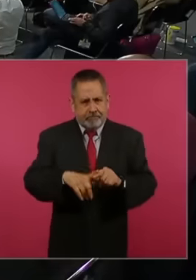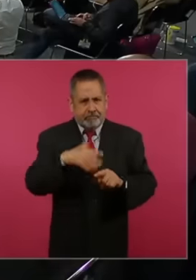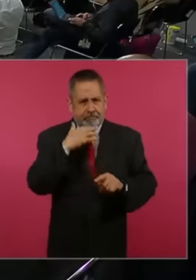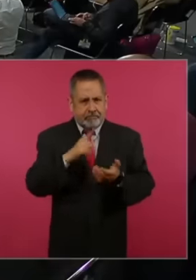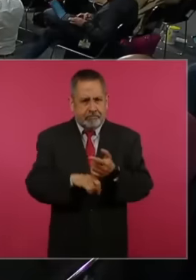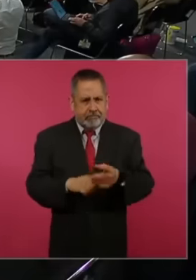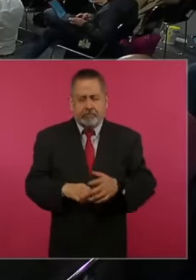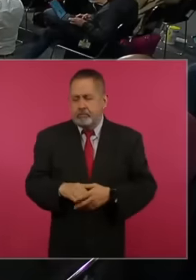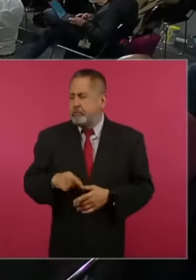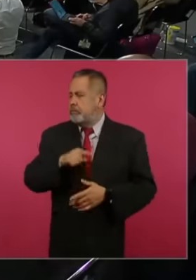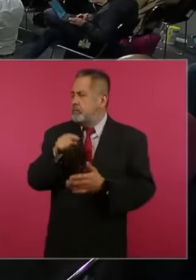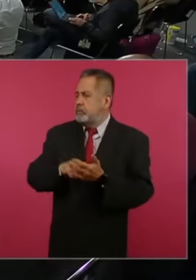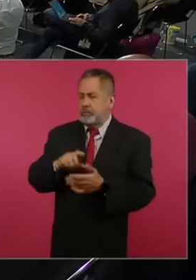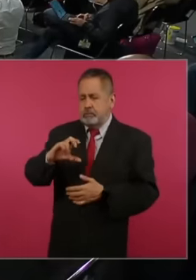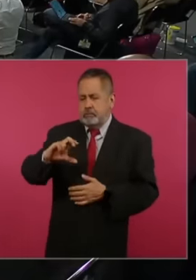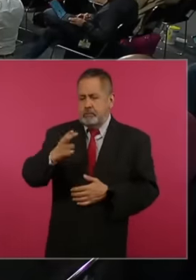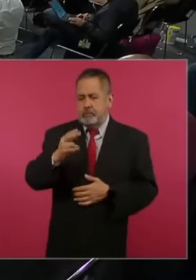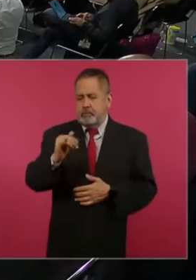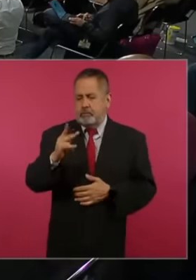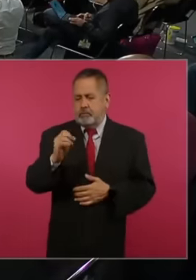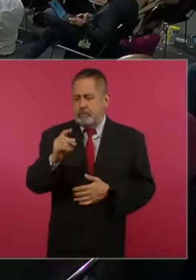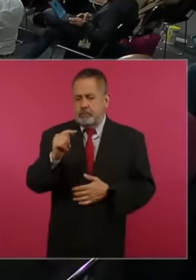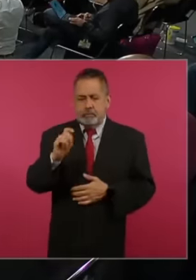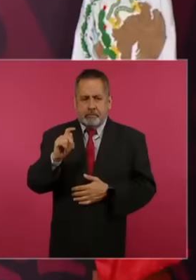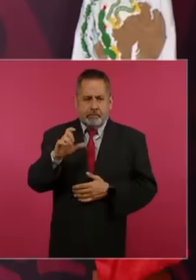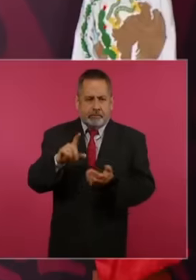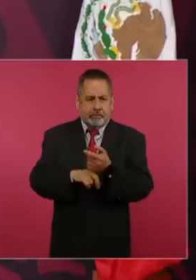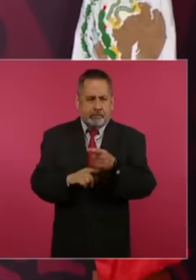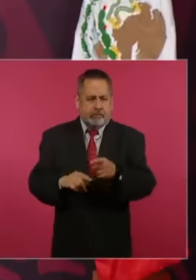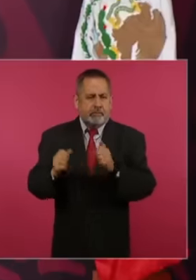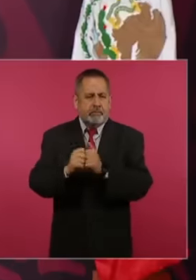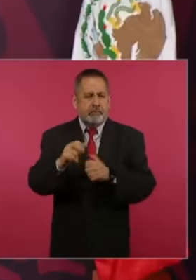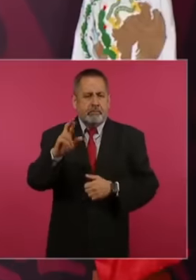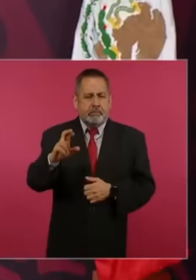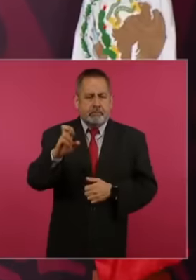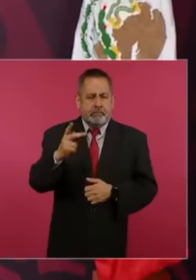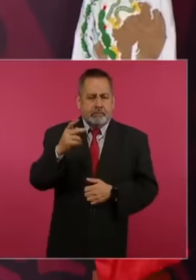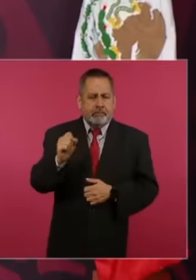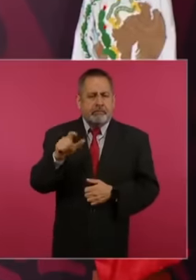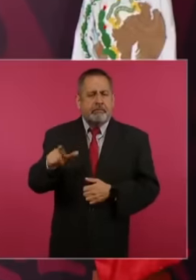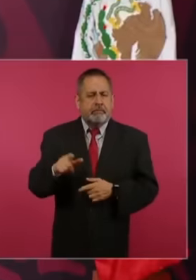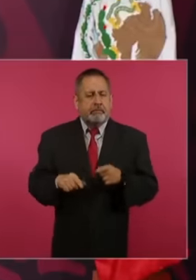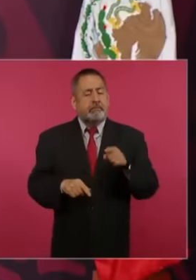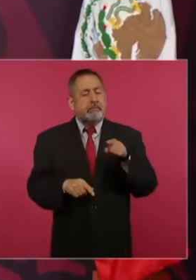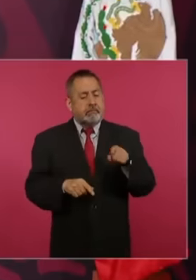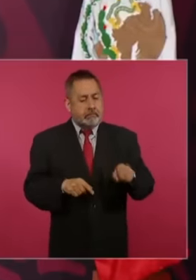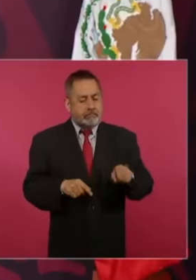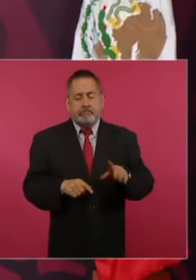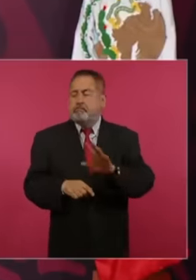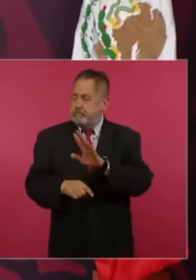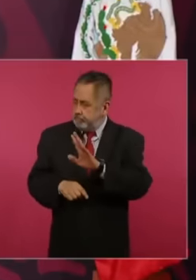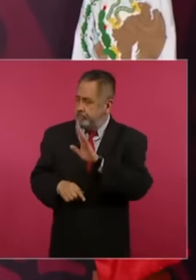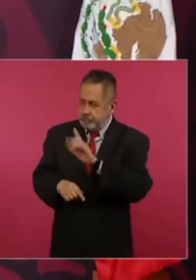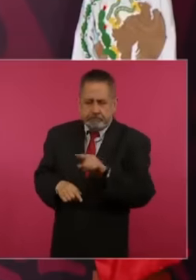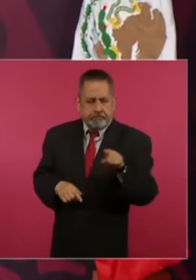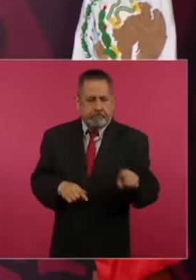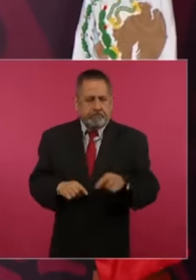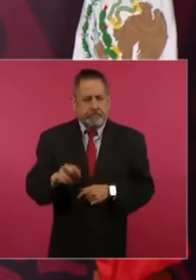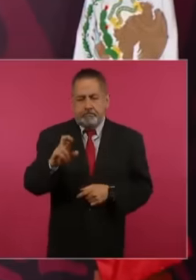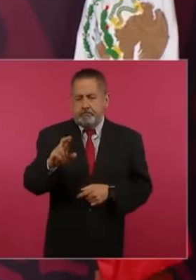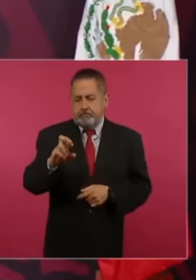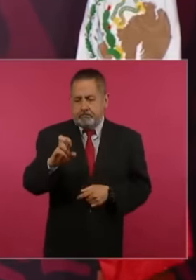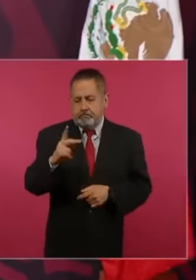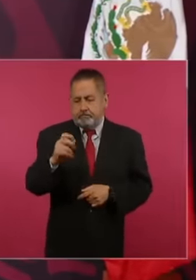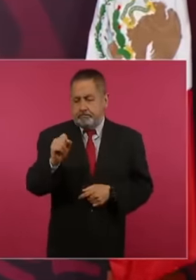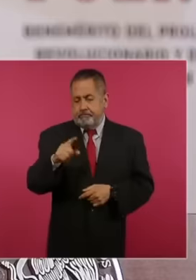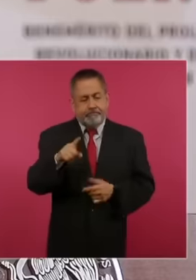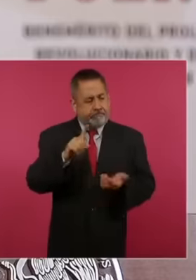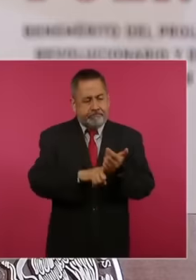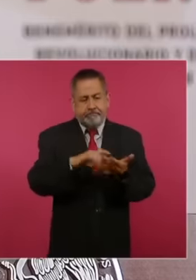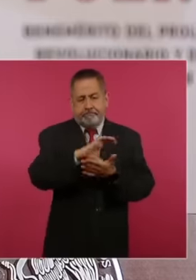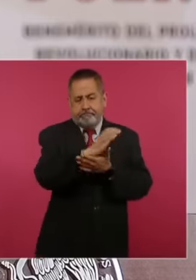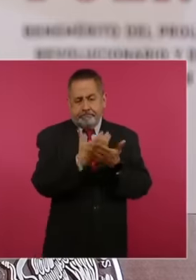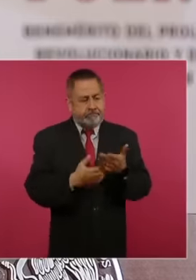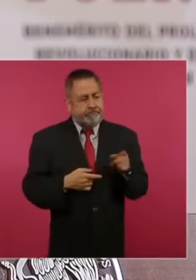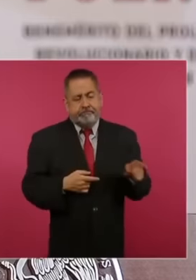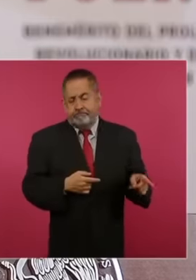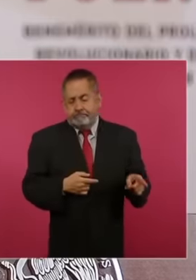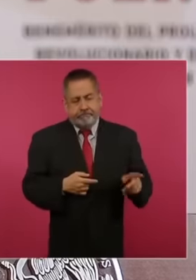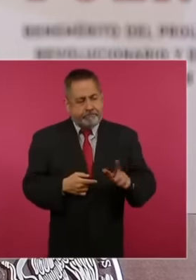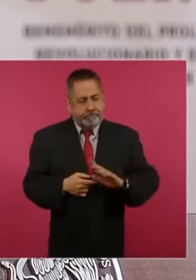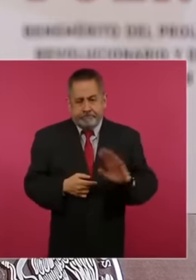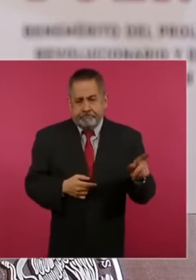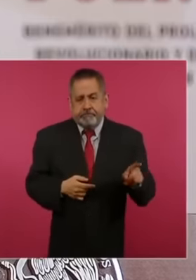not Chicontepec, but Burgos with Repsol there, there was a contract with Repsol that in that one